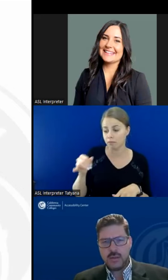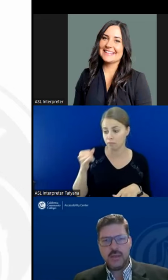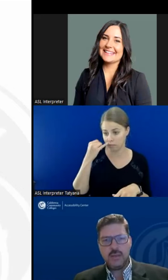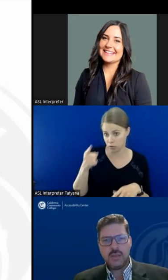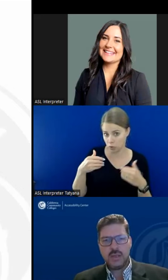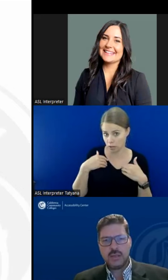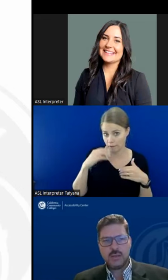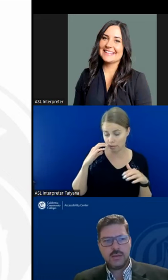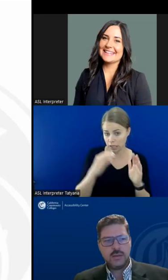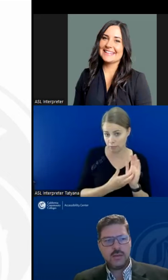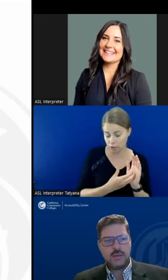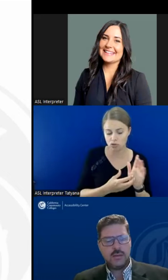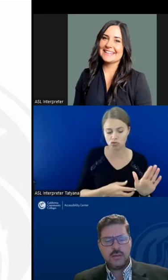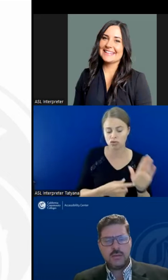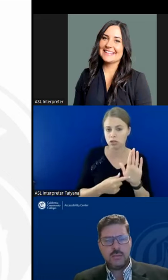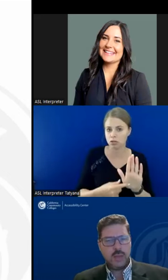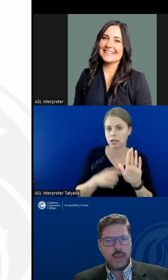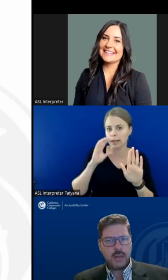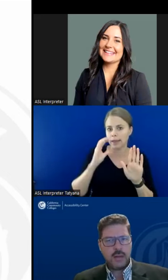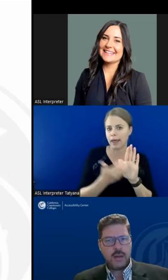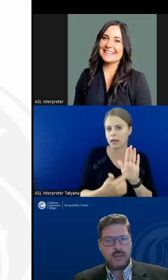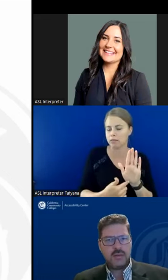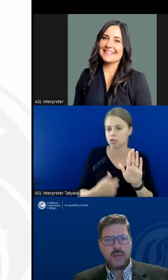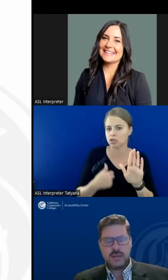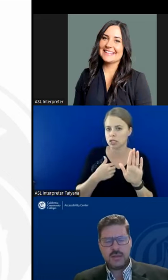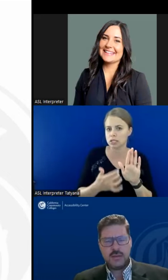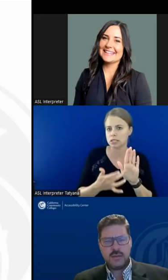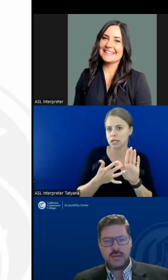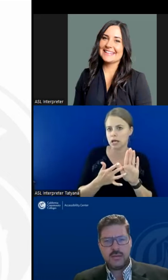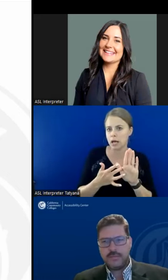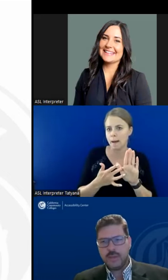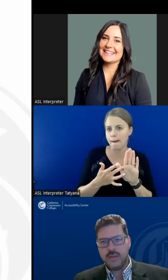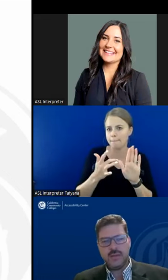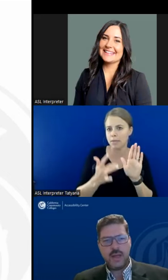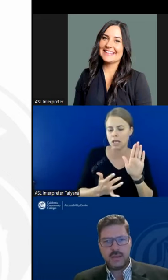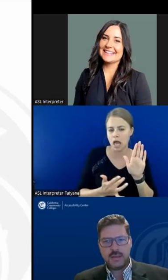the image has blank alt text in the tags.